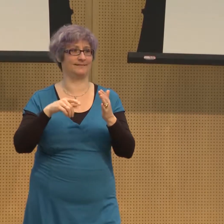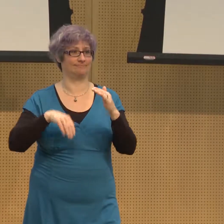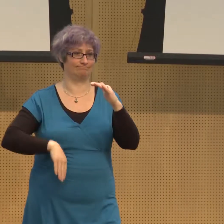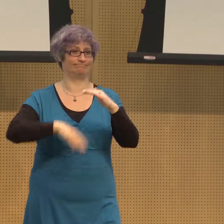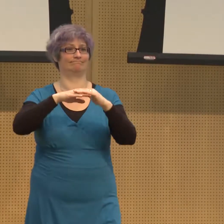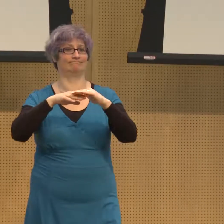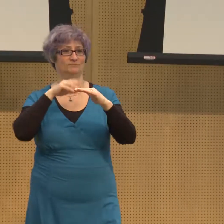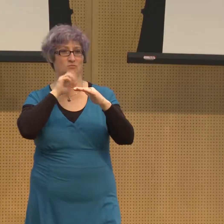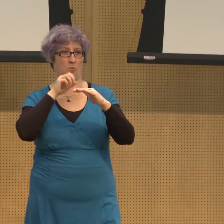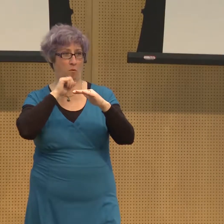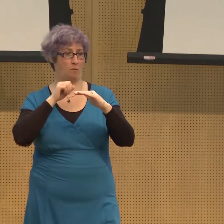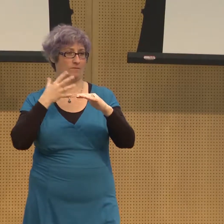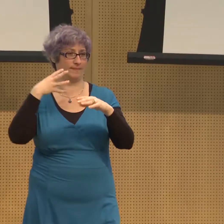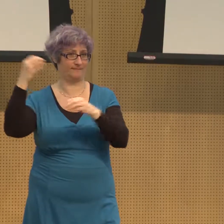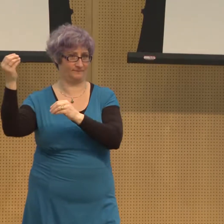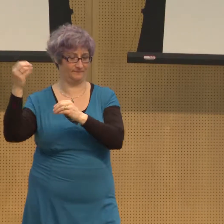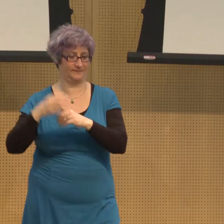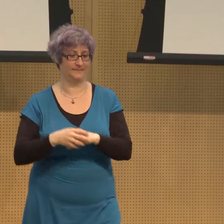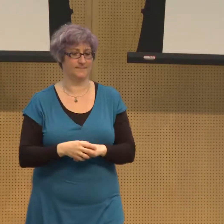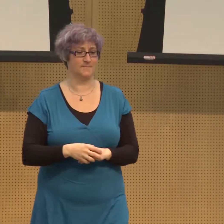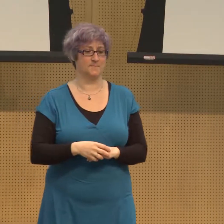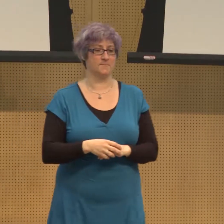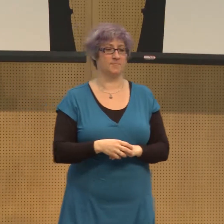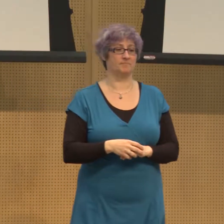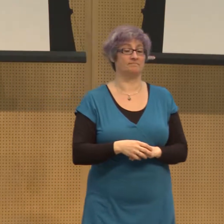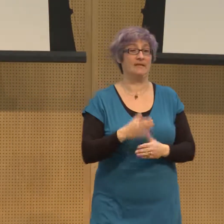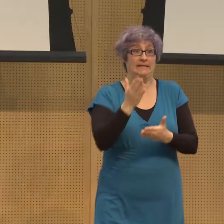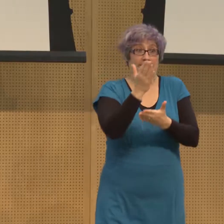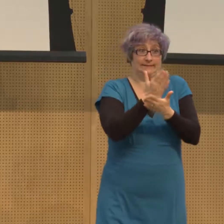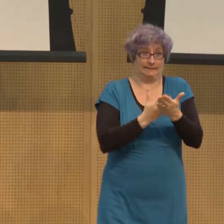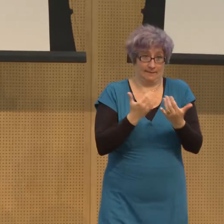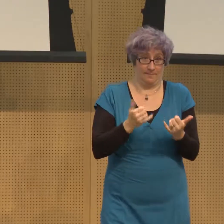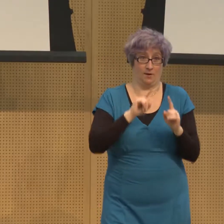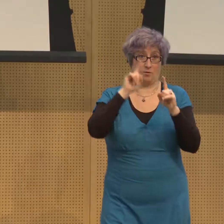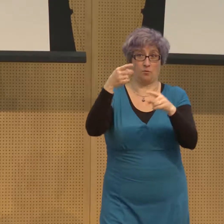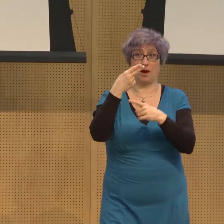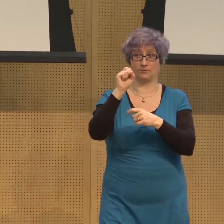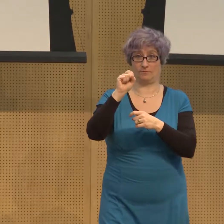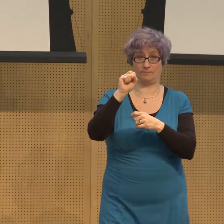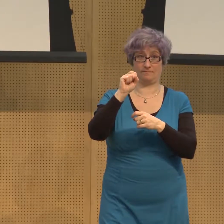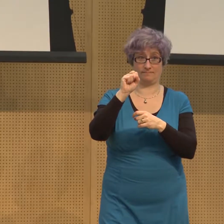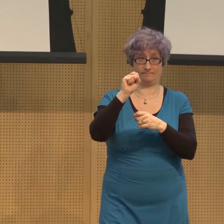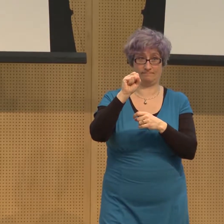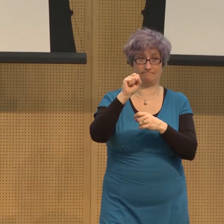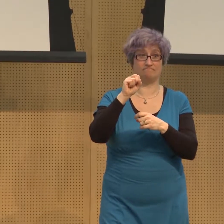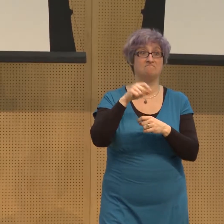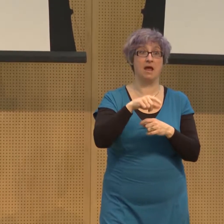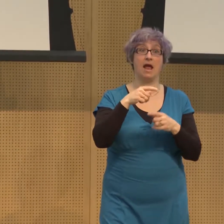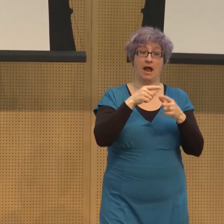at the time they get to sixth or seventh grade, and once they're at a max age, they have to leave.